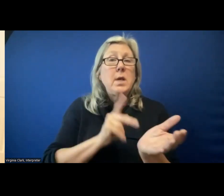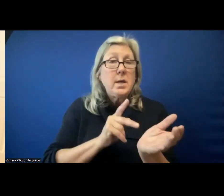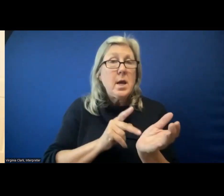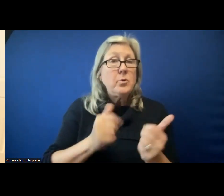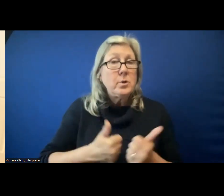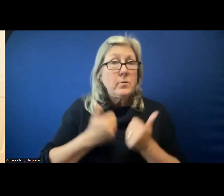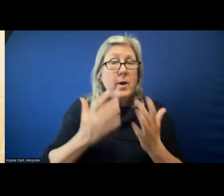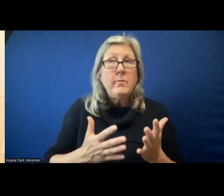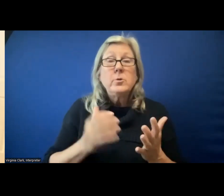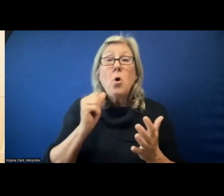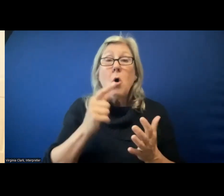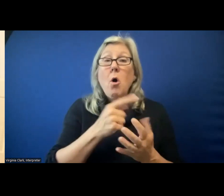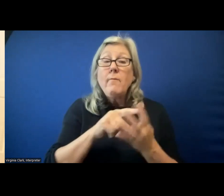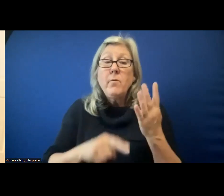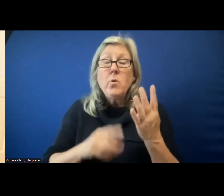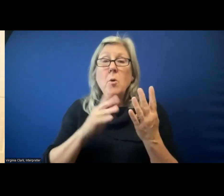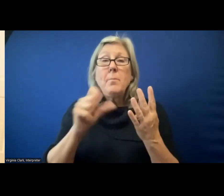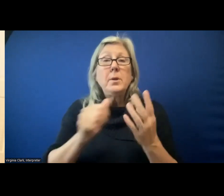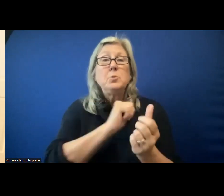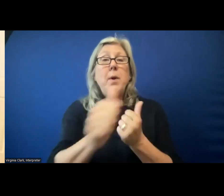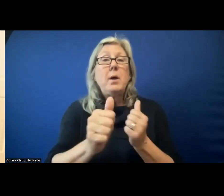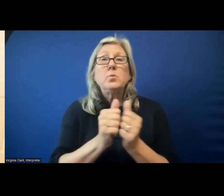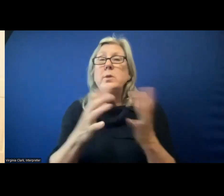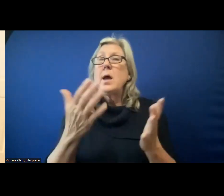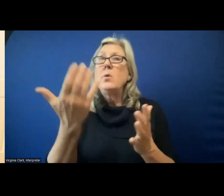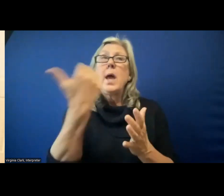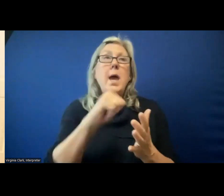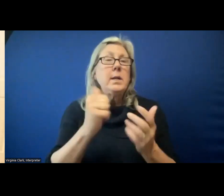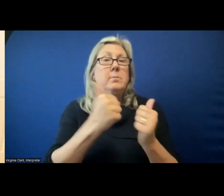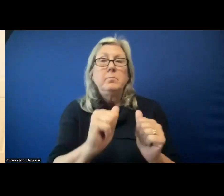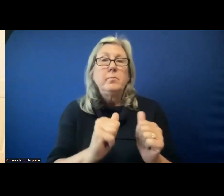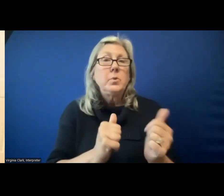extended to psychiatric survivors to testify on the bill without taking any testimony from